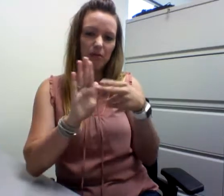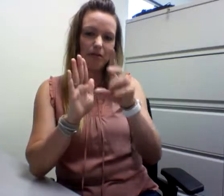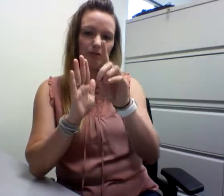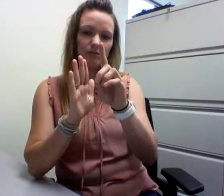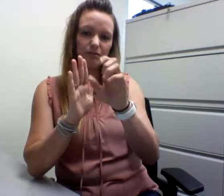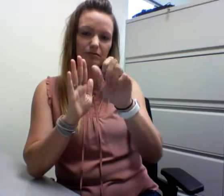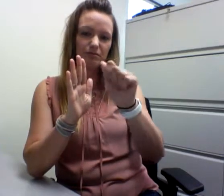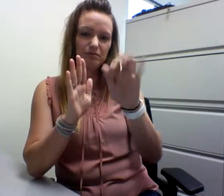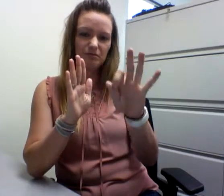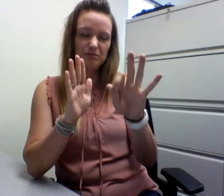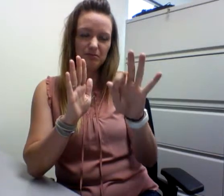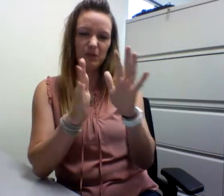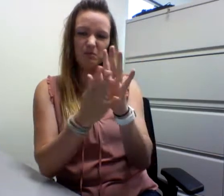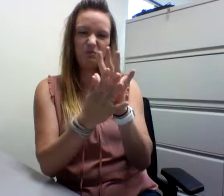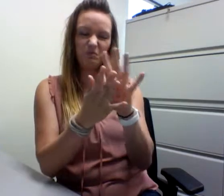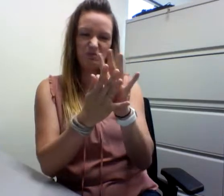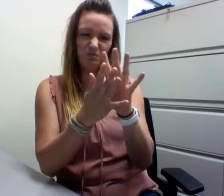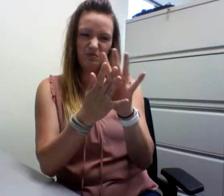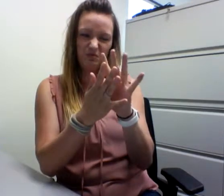The label for Deaf is quite ambiguous